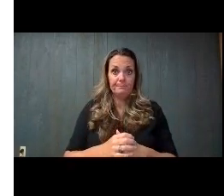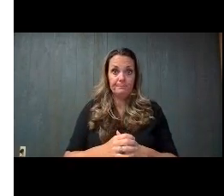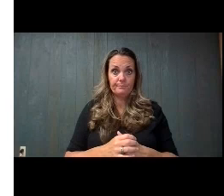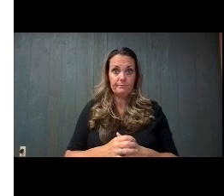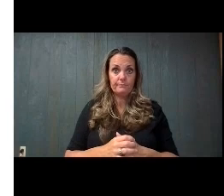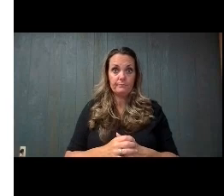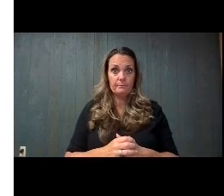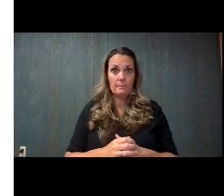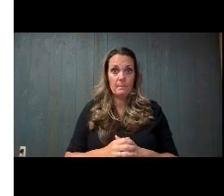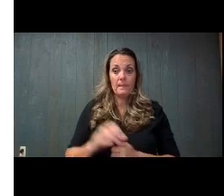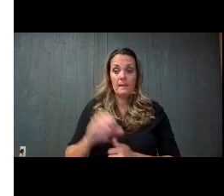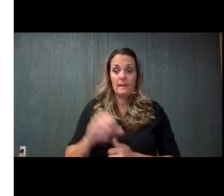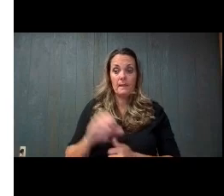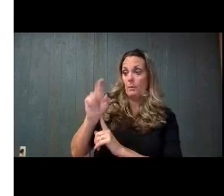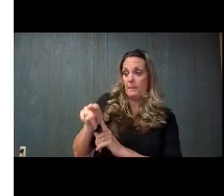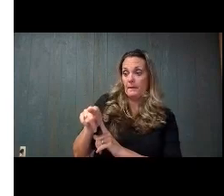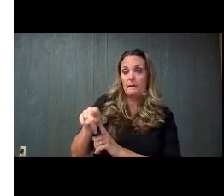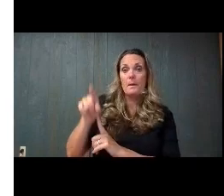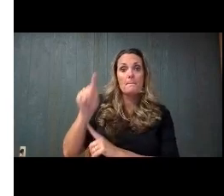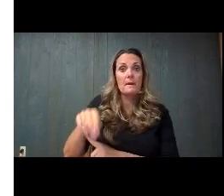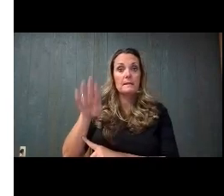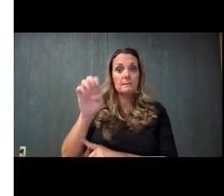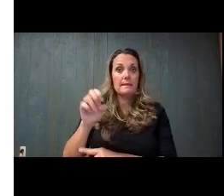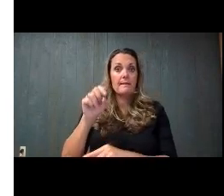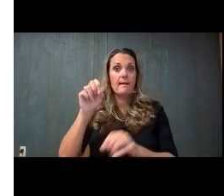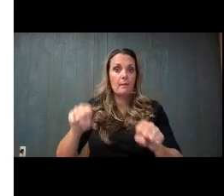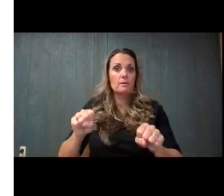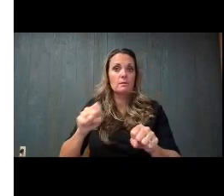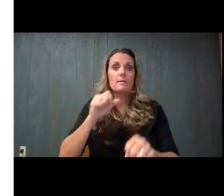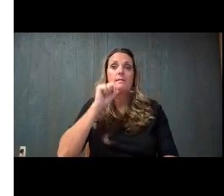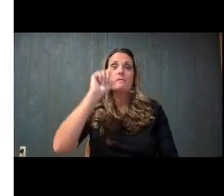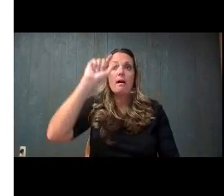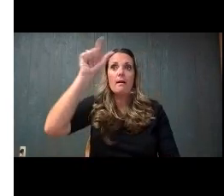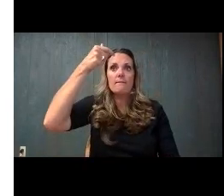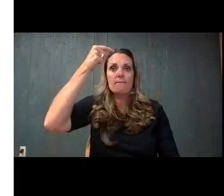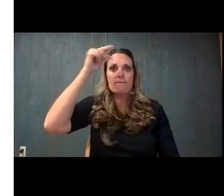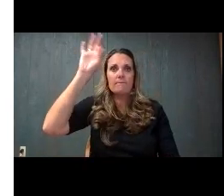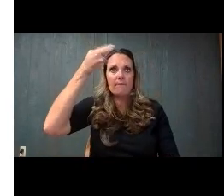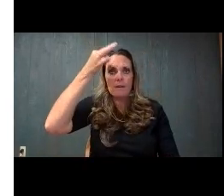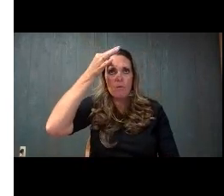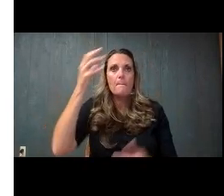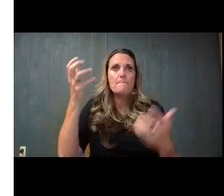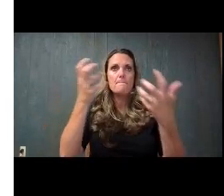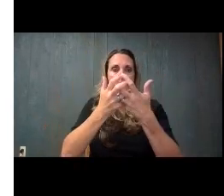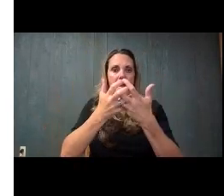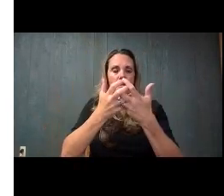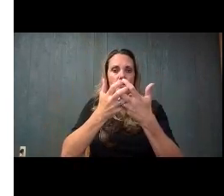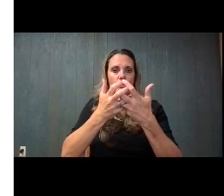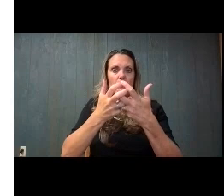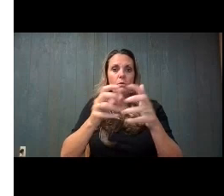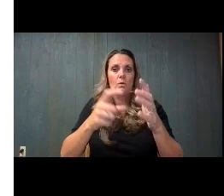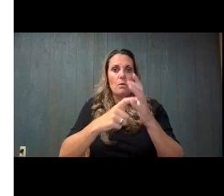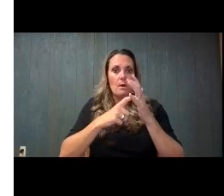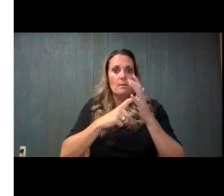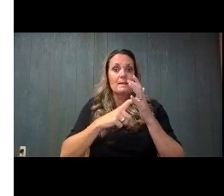The CSP must be able to meet the Nonfederal match requirements and deposit funding into a state VR account.